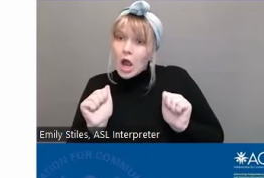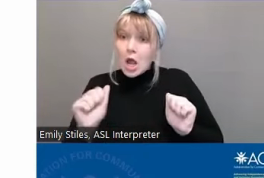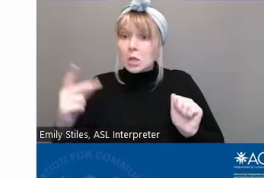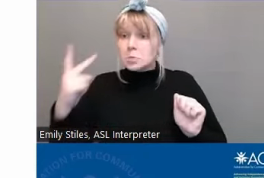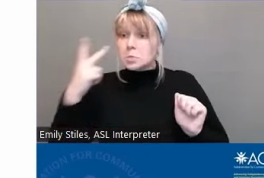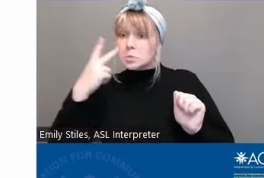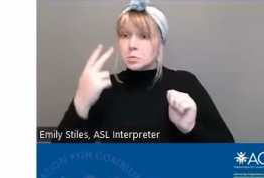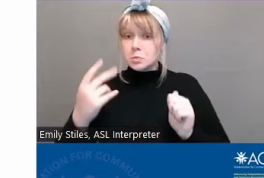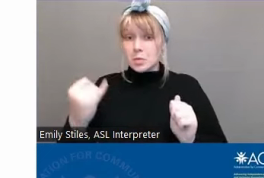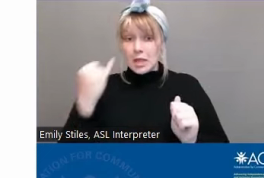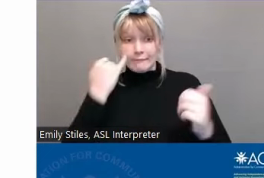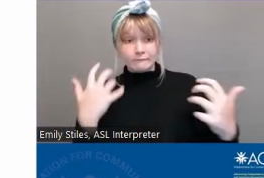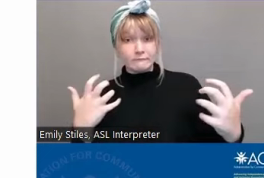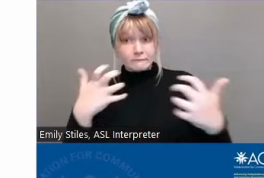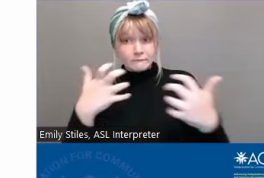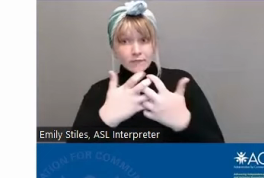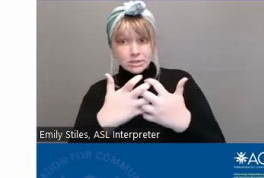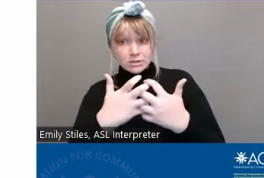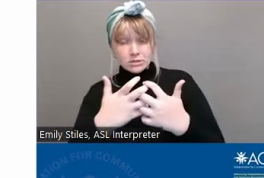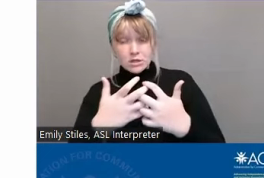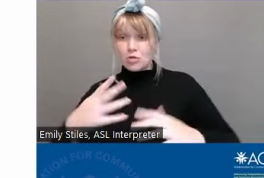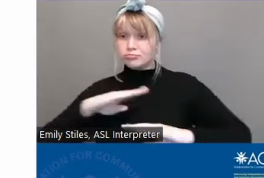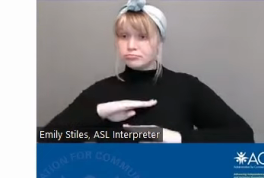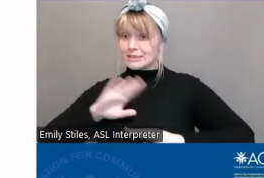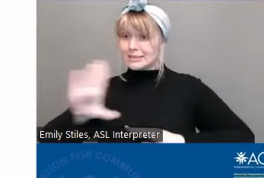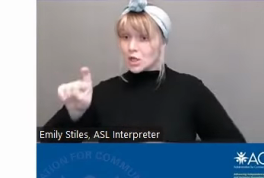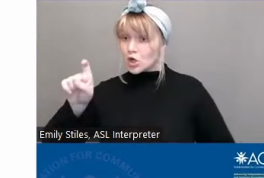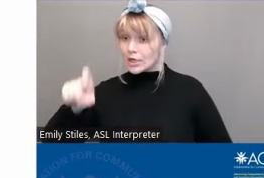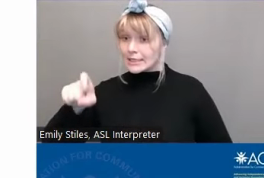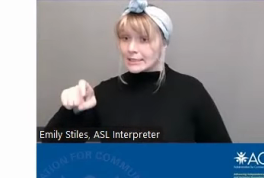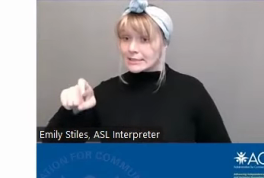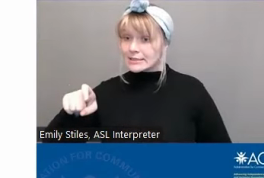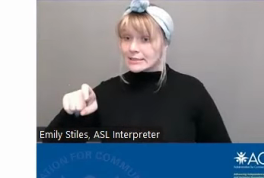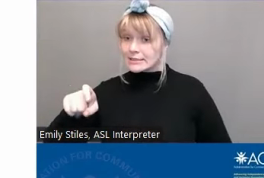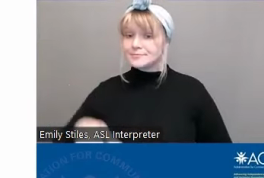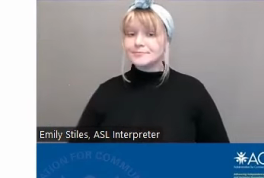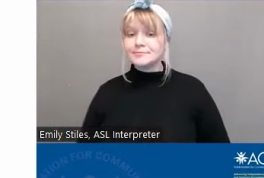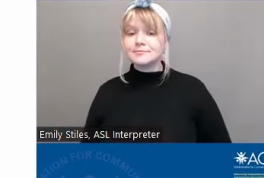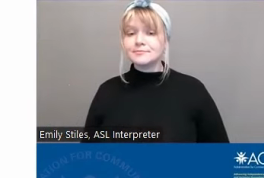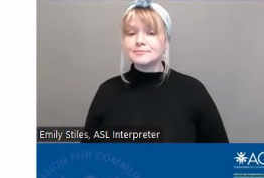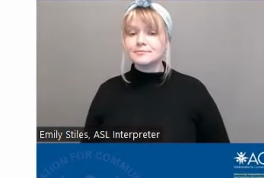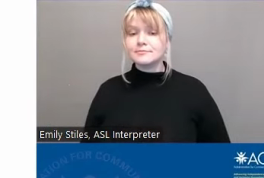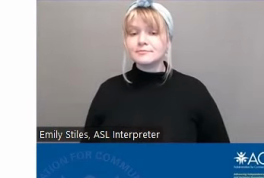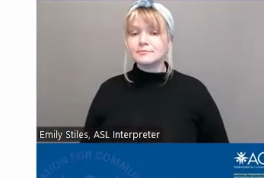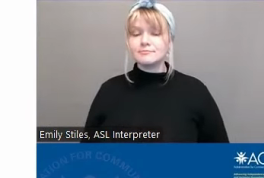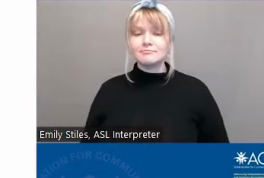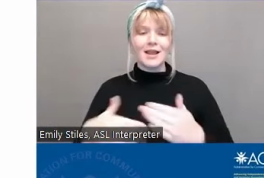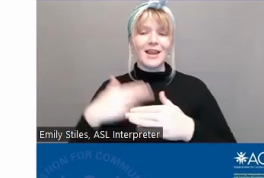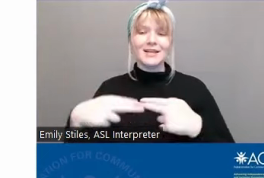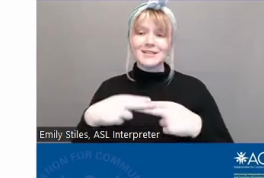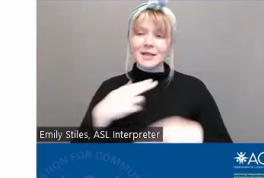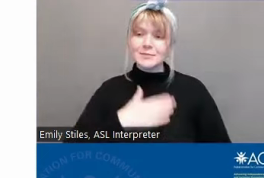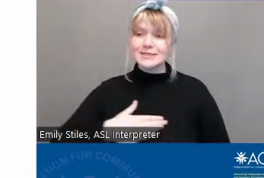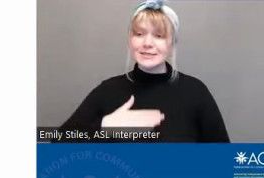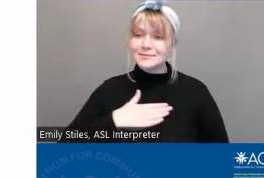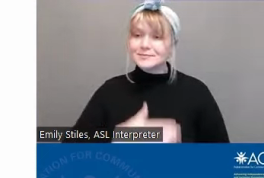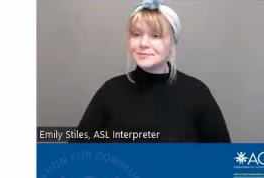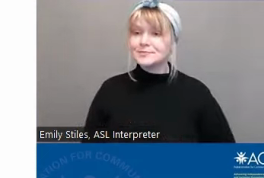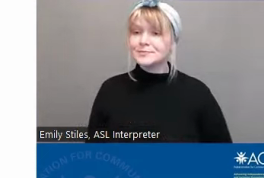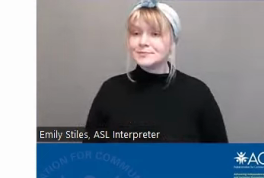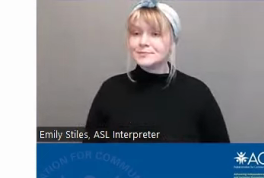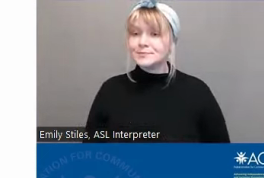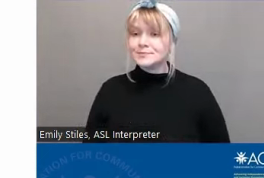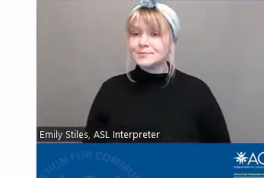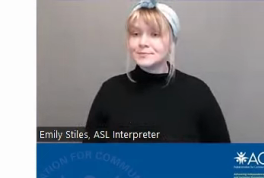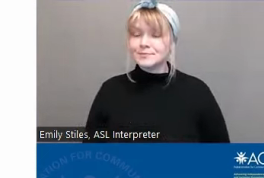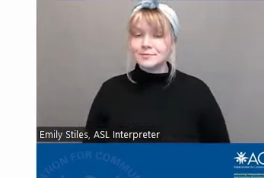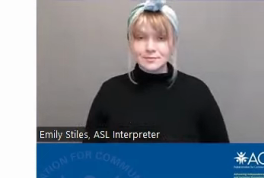determine if that device meets a person’s specific needs.